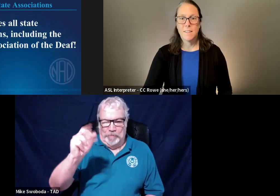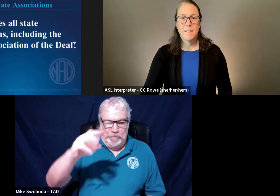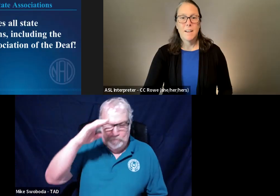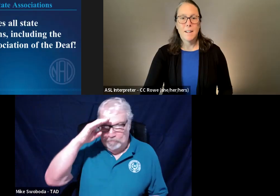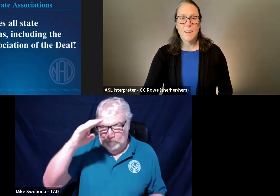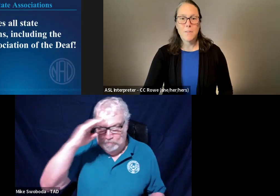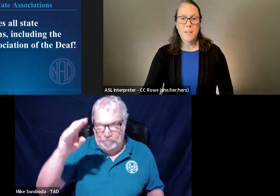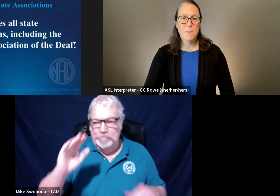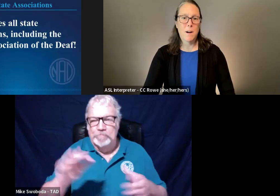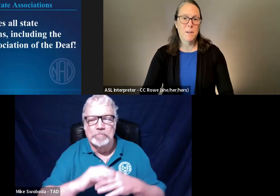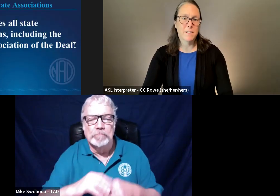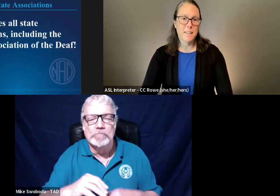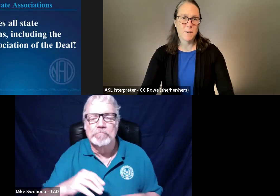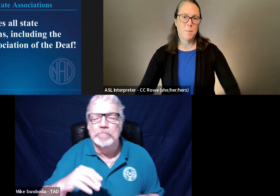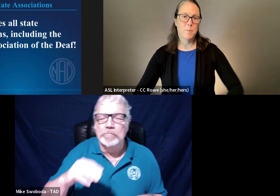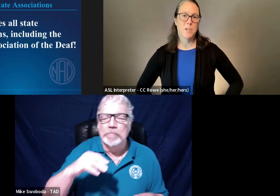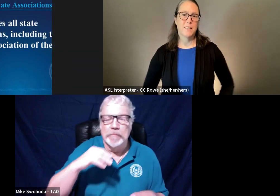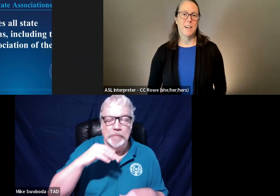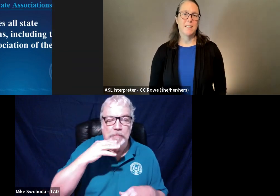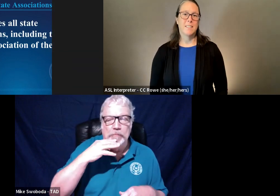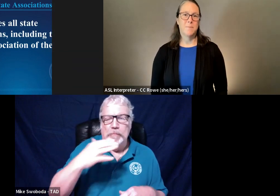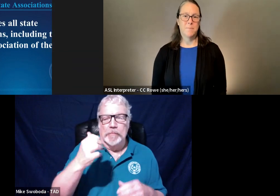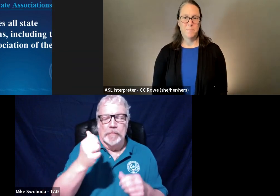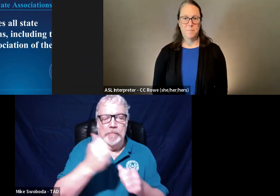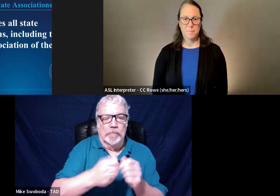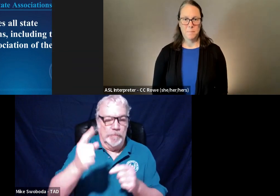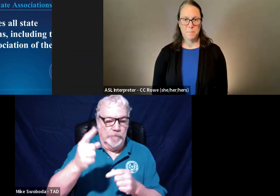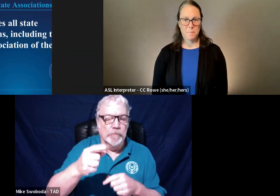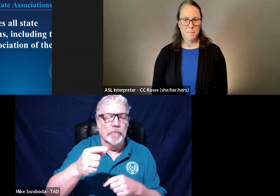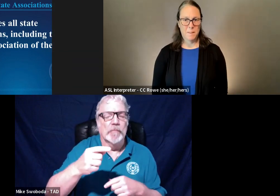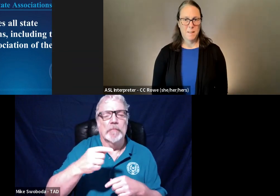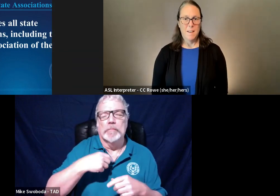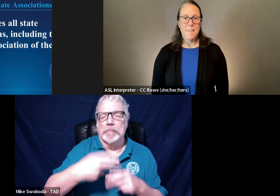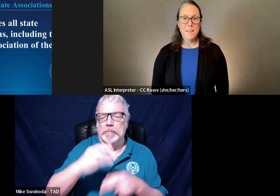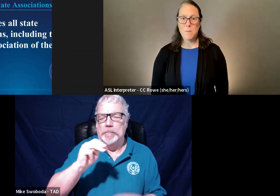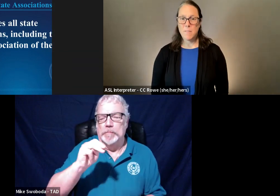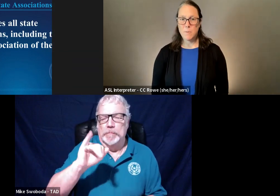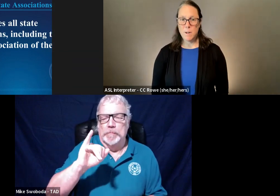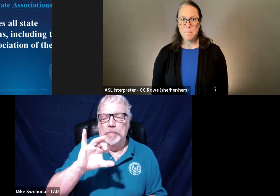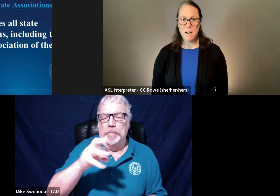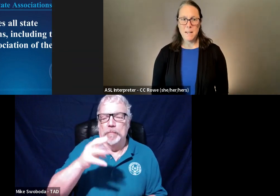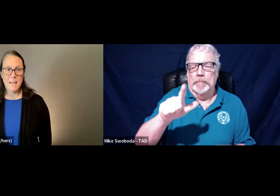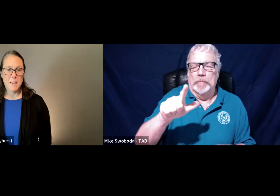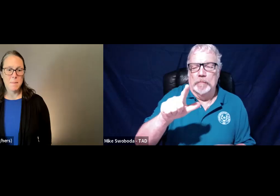co-presenter. Mike? Are you around? Oh, there he is. Great. >> Mike Swoboda: